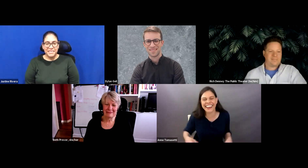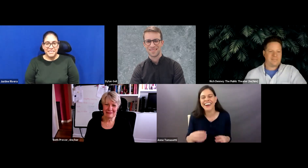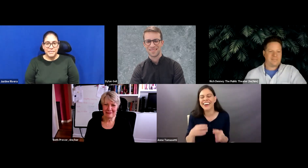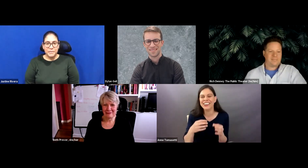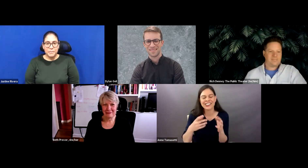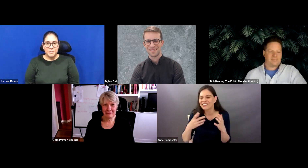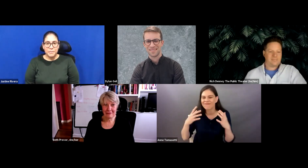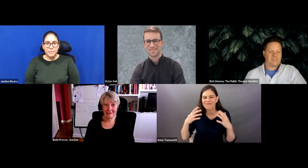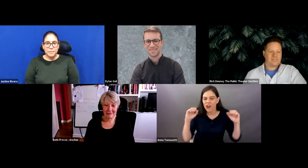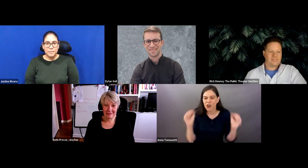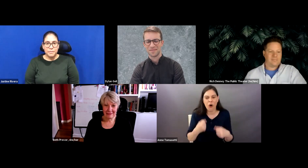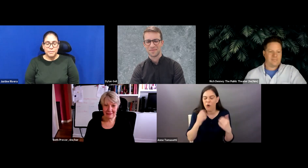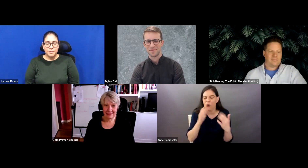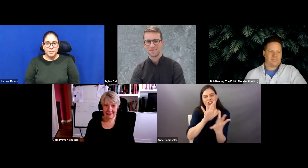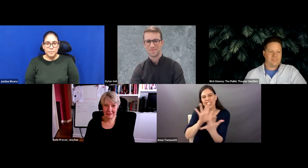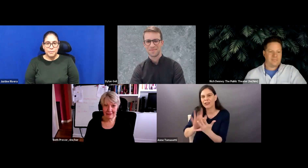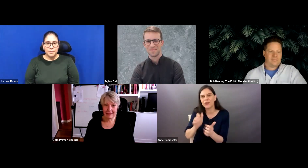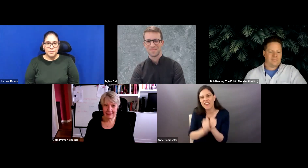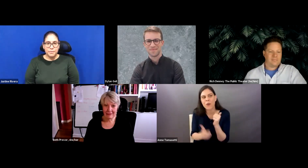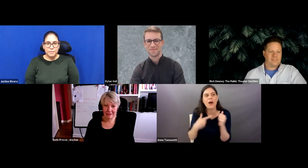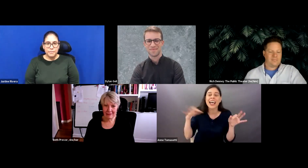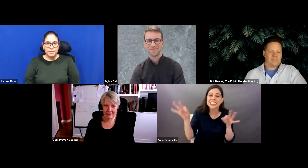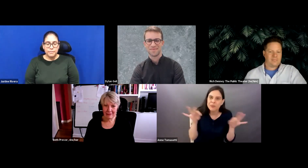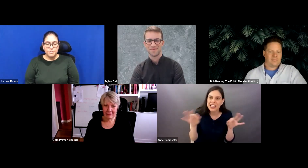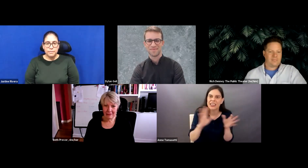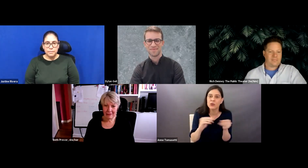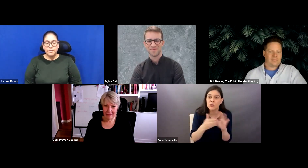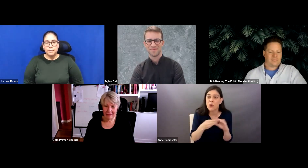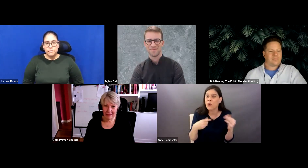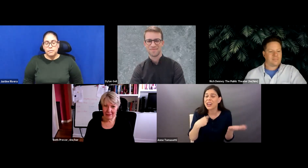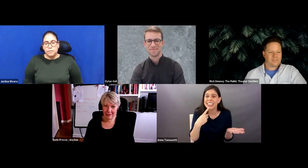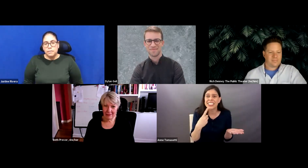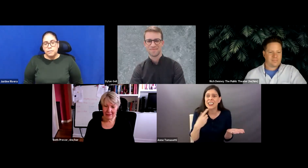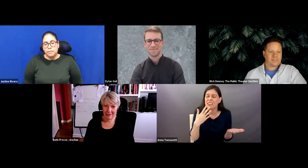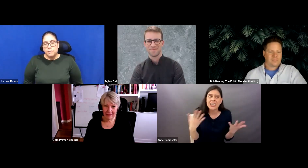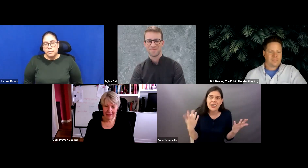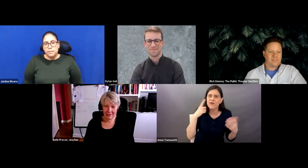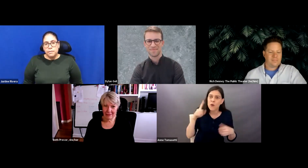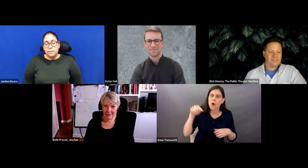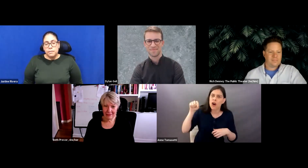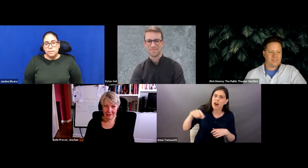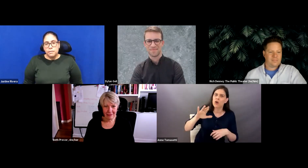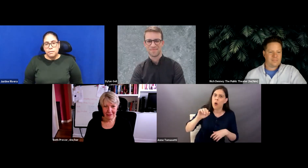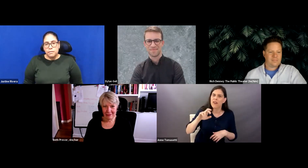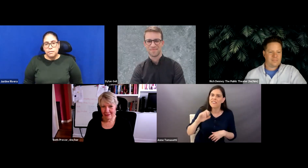asked him if he wanted to be in this play. So I just cold reached out to everybody, called them, asked them to be involved.